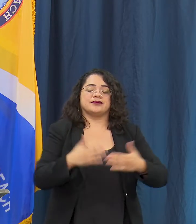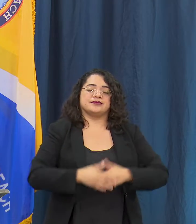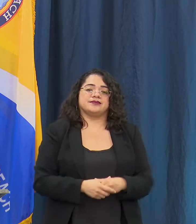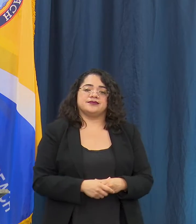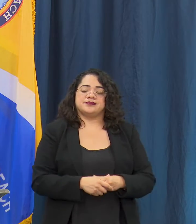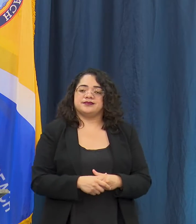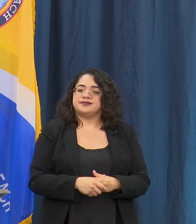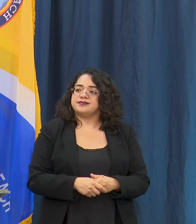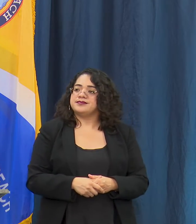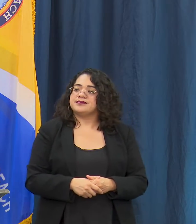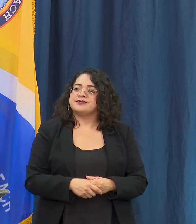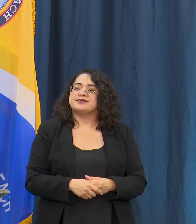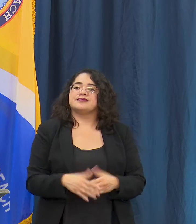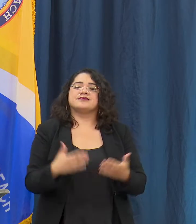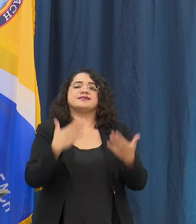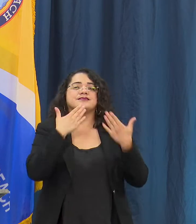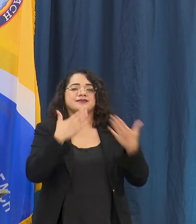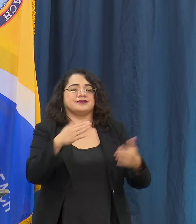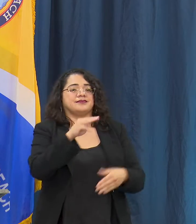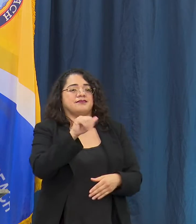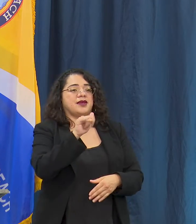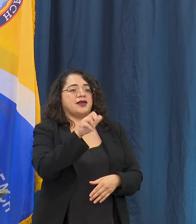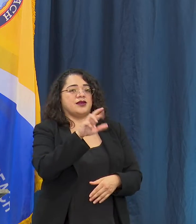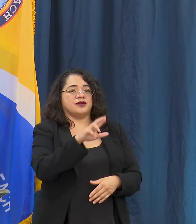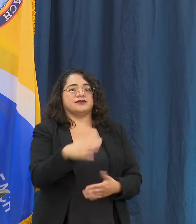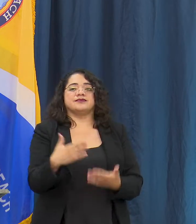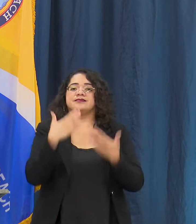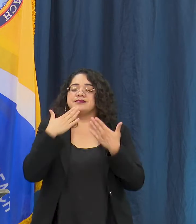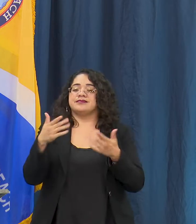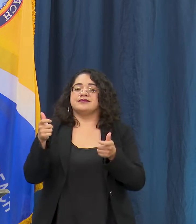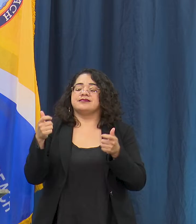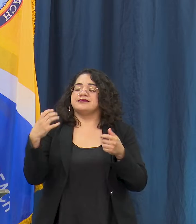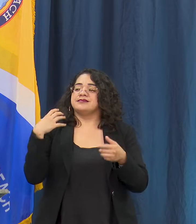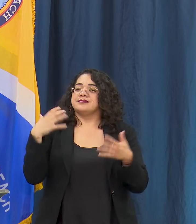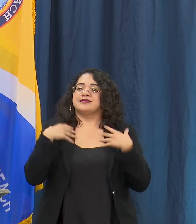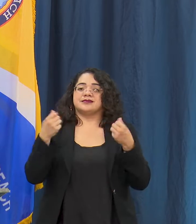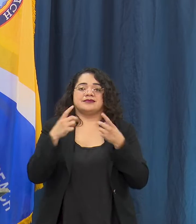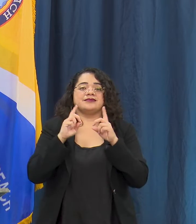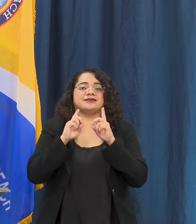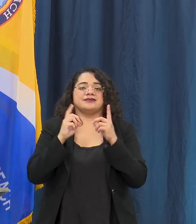Jose gracias alcalde edirect or a kelly kala p women a status a todos gracias